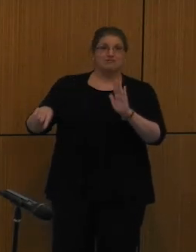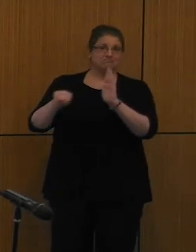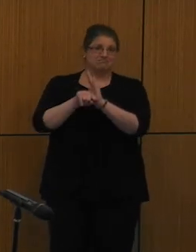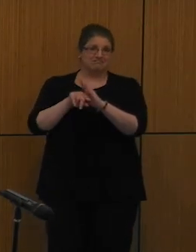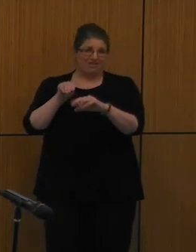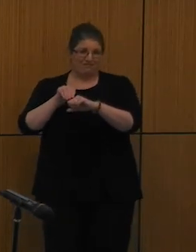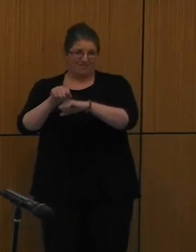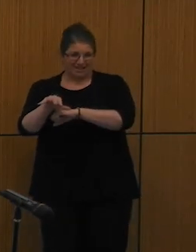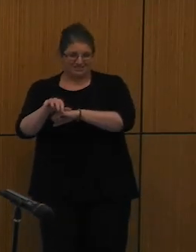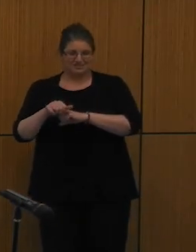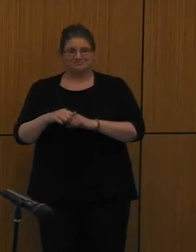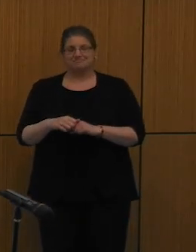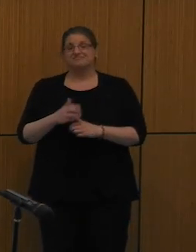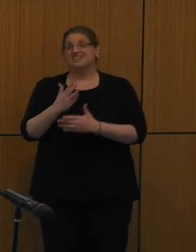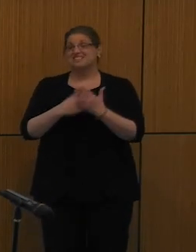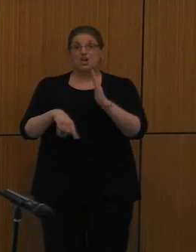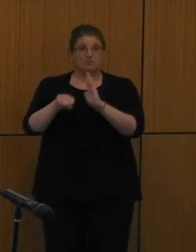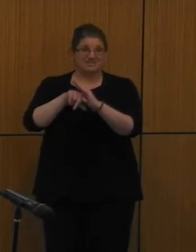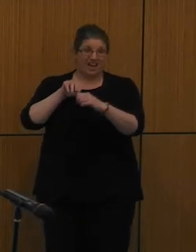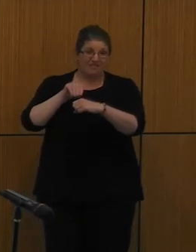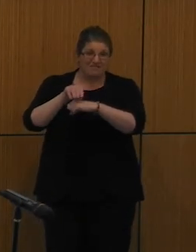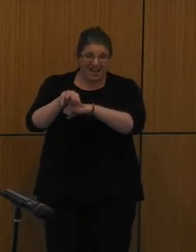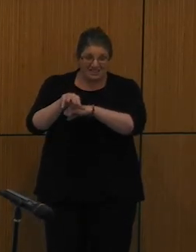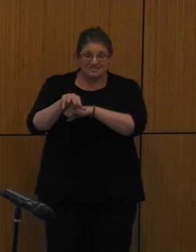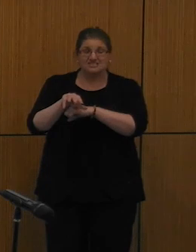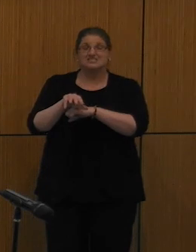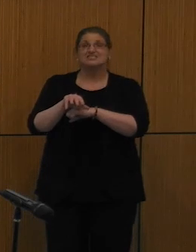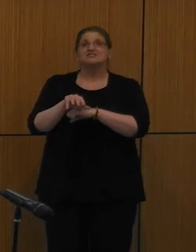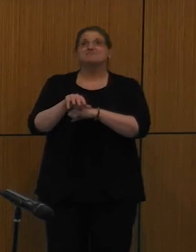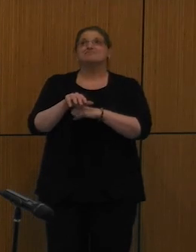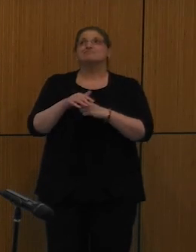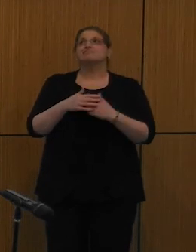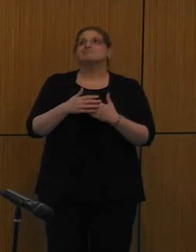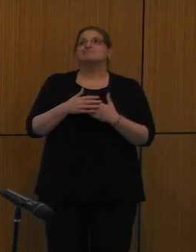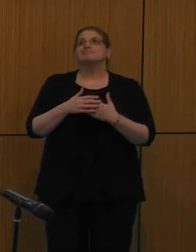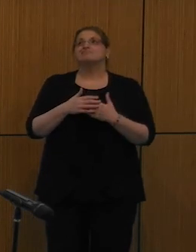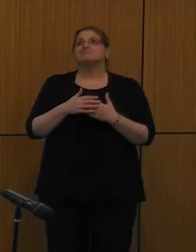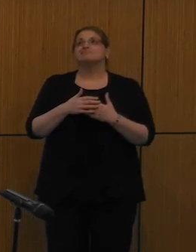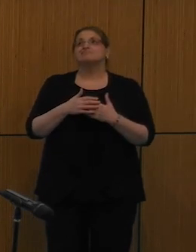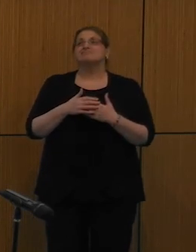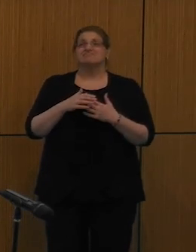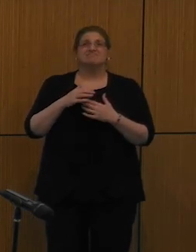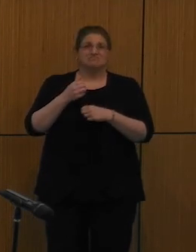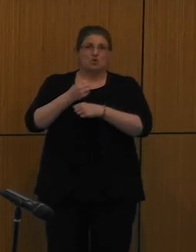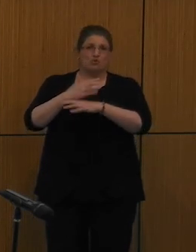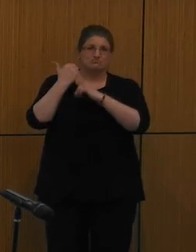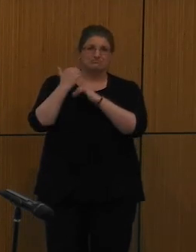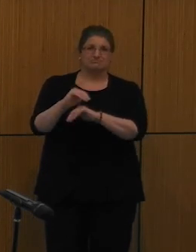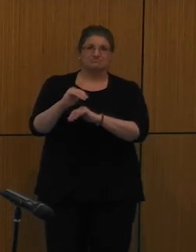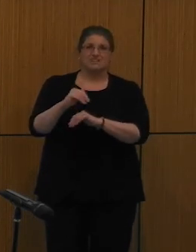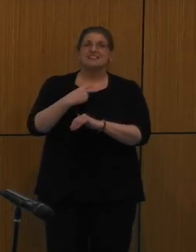And some of these side effects are are are limiting. So this includes voice changes.